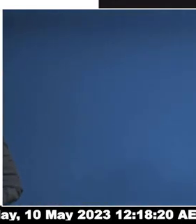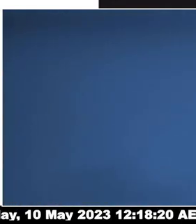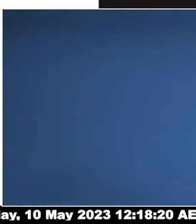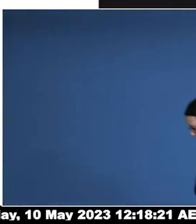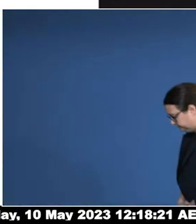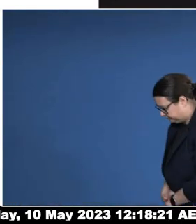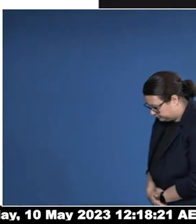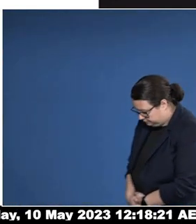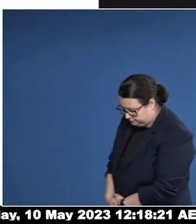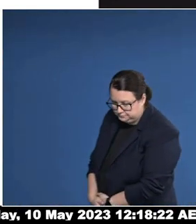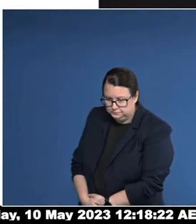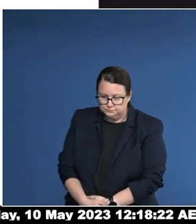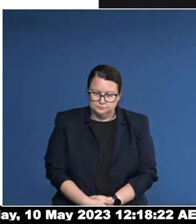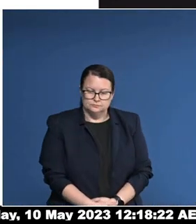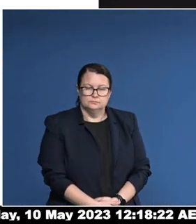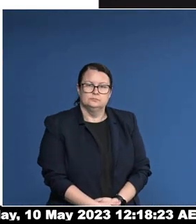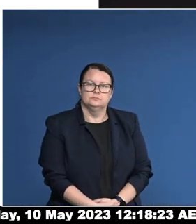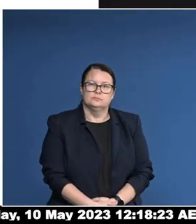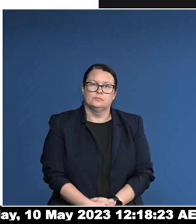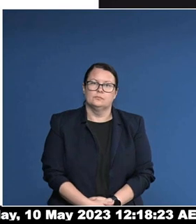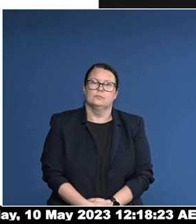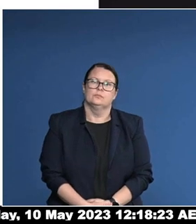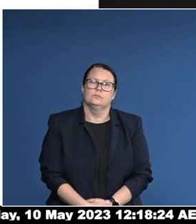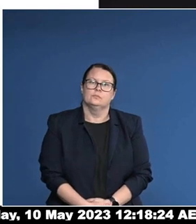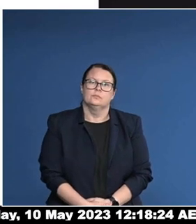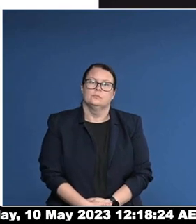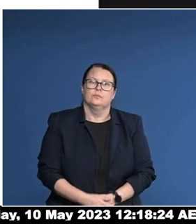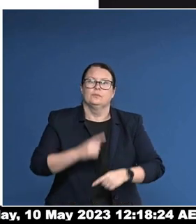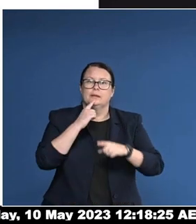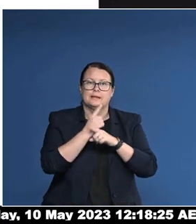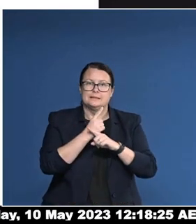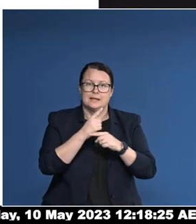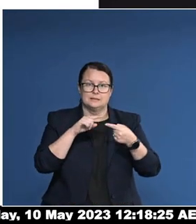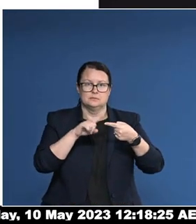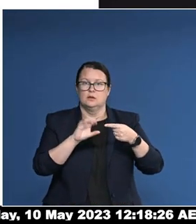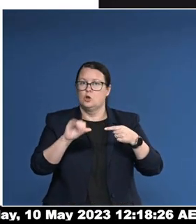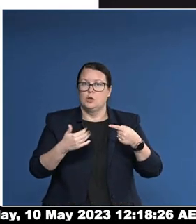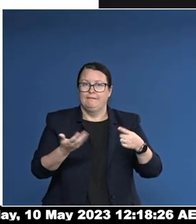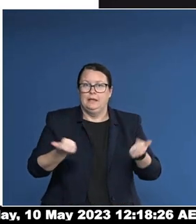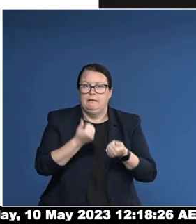other things: '... failing to provide the child with adequate food, clothing, medical